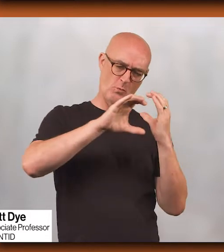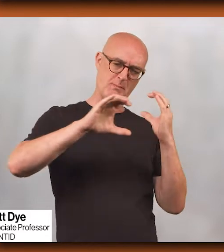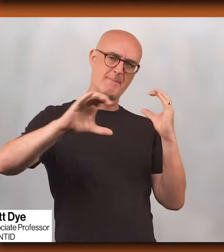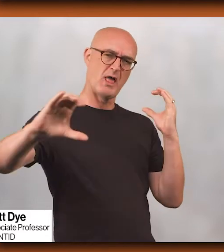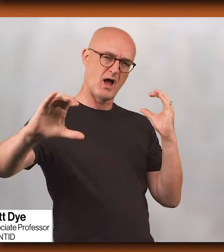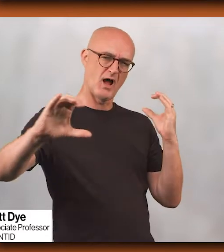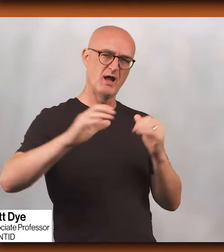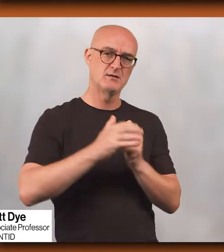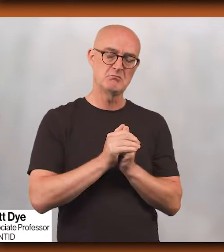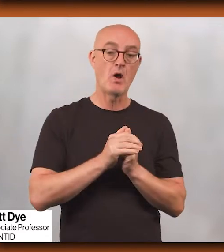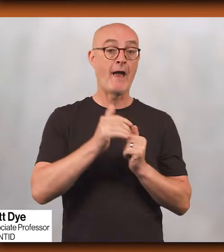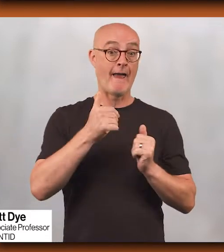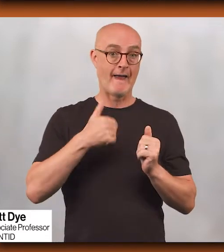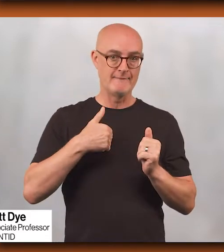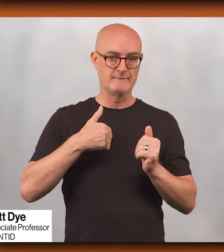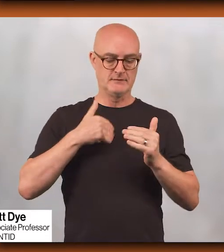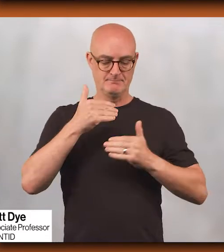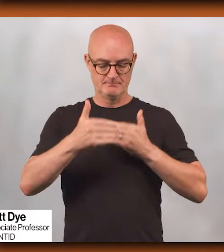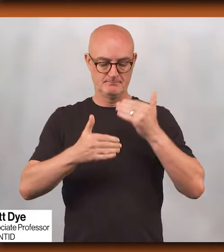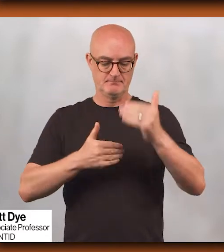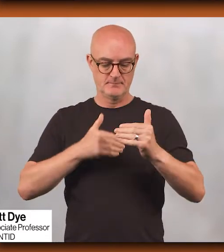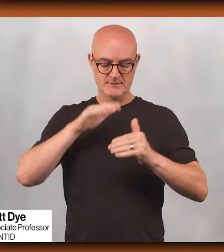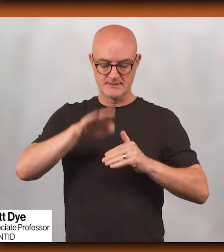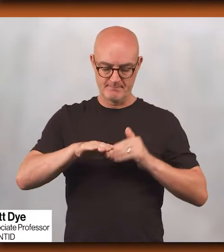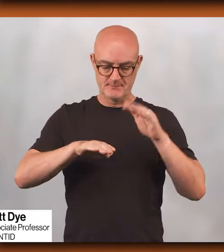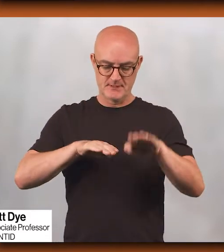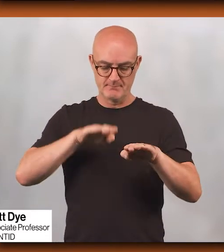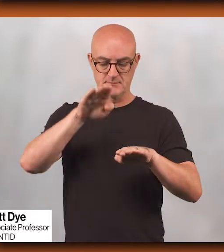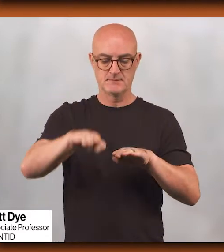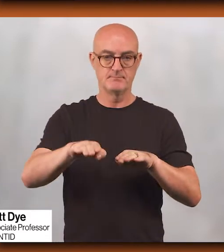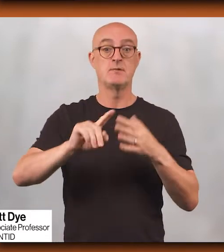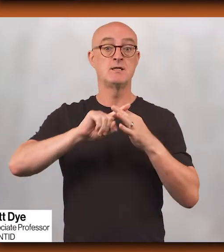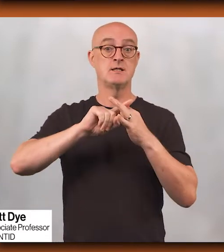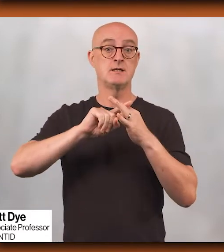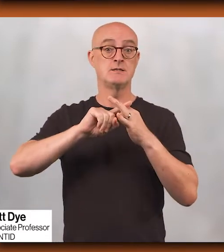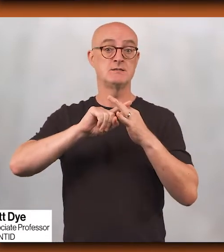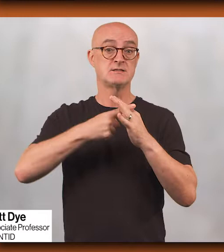because it has a series of steps that takes us from our original video